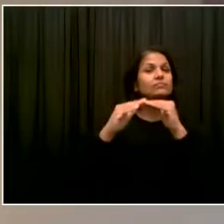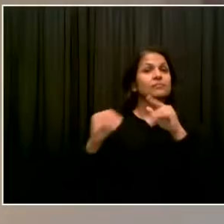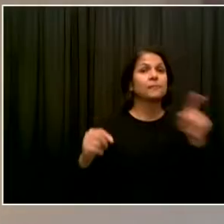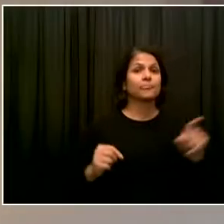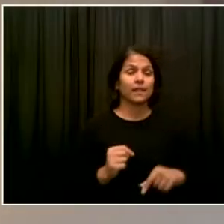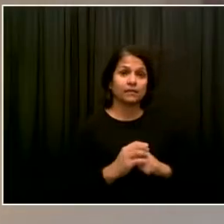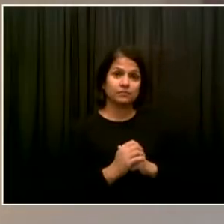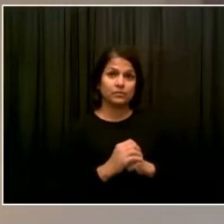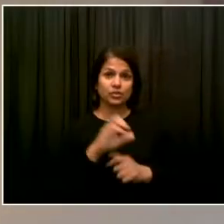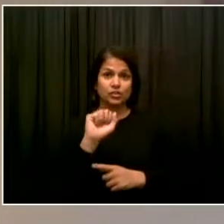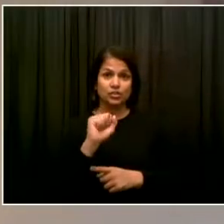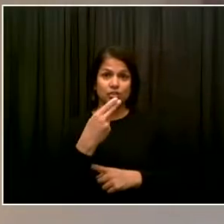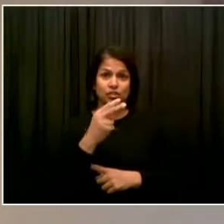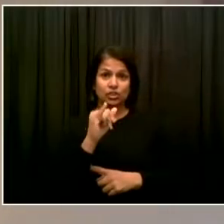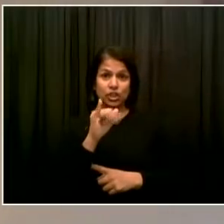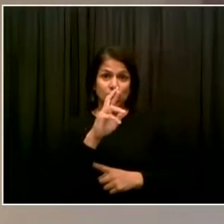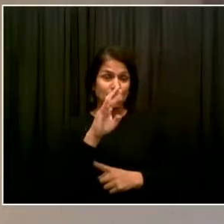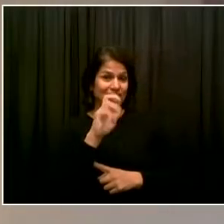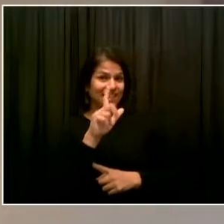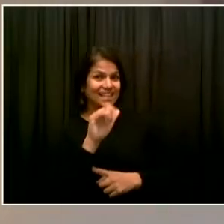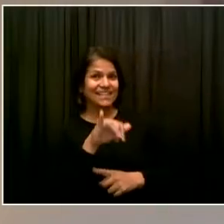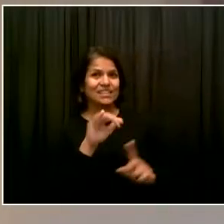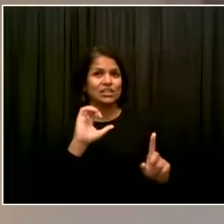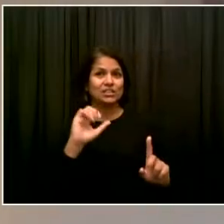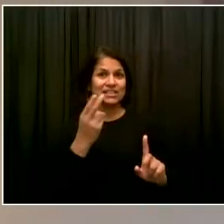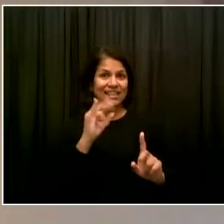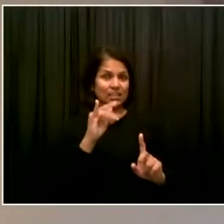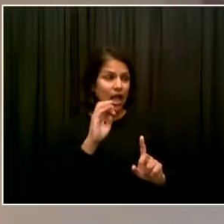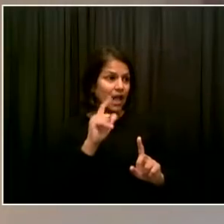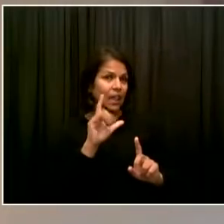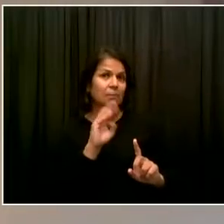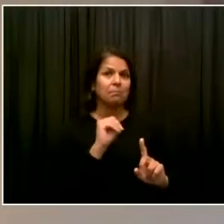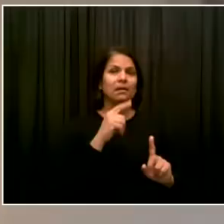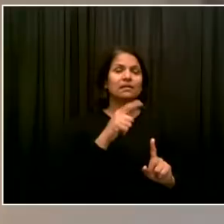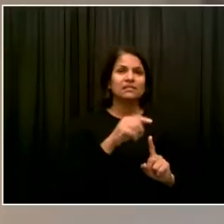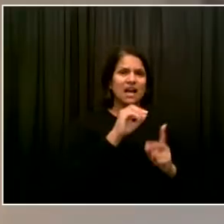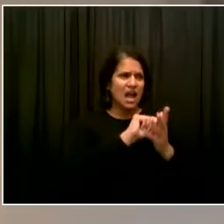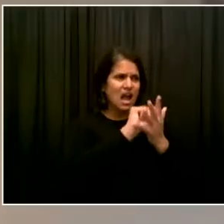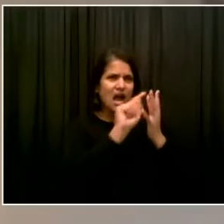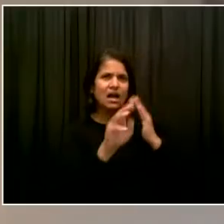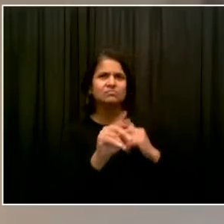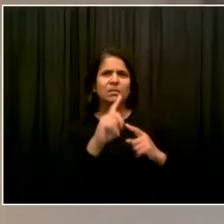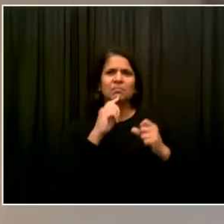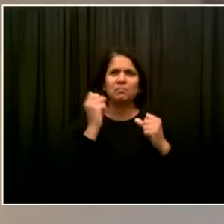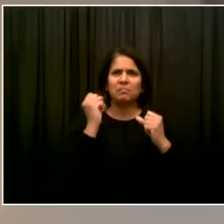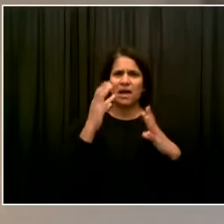FEMINIST MOVEMENT AND DYNAMIC ACTIVISM OF GLORIA STIENE MALONG WITH OTHERS.